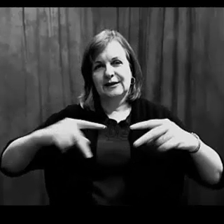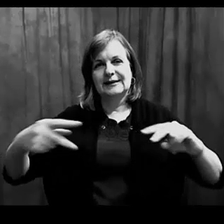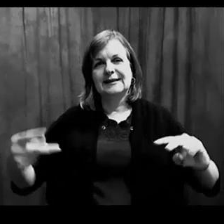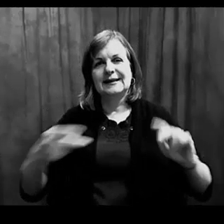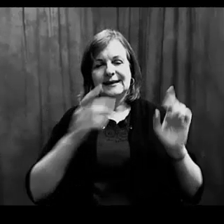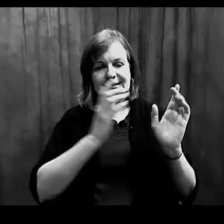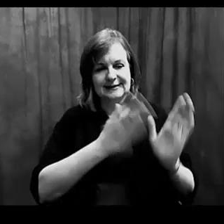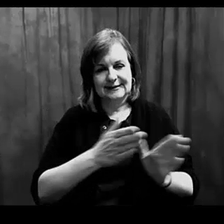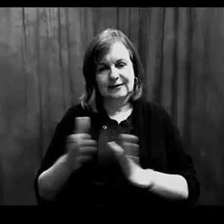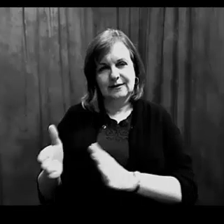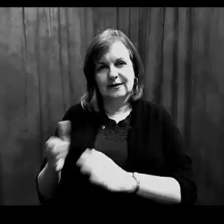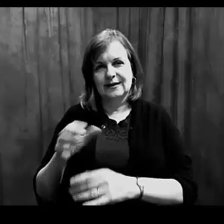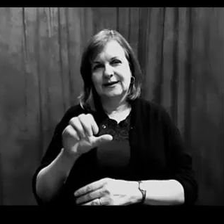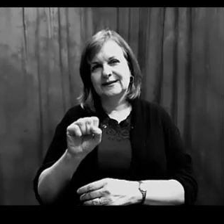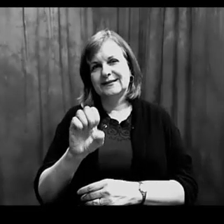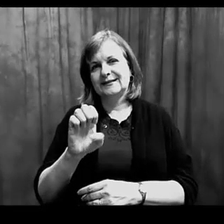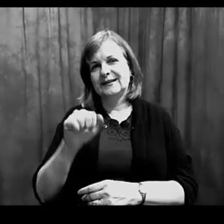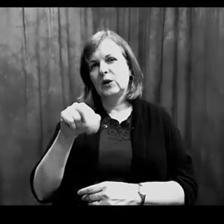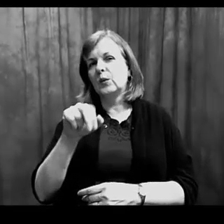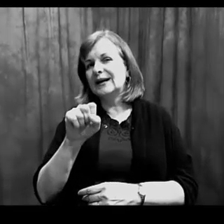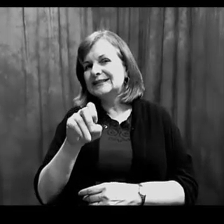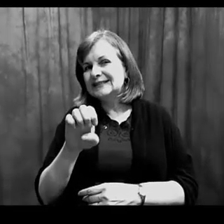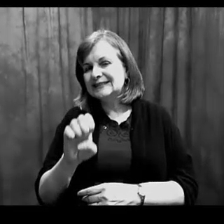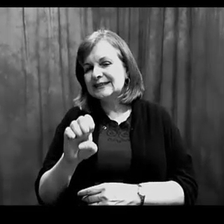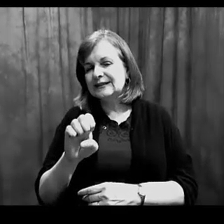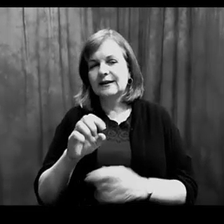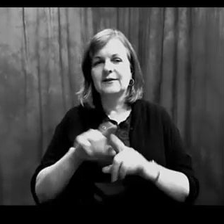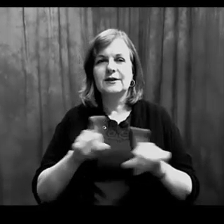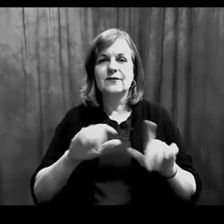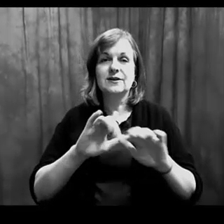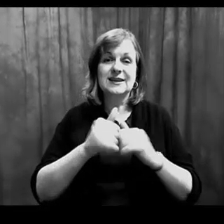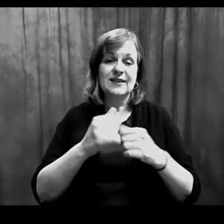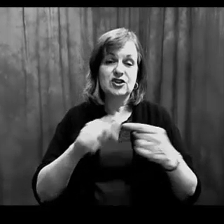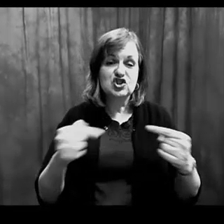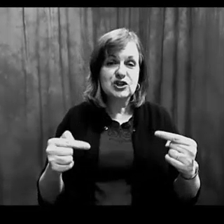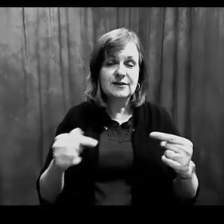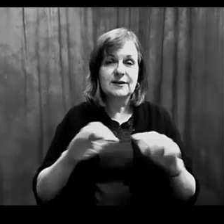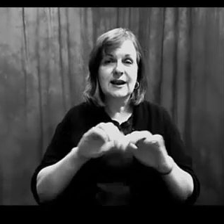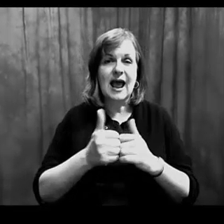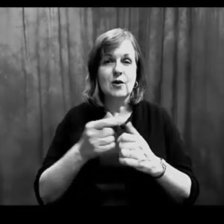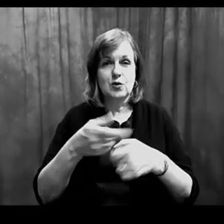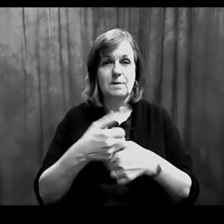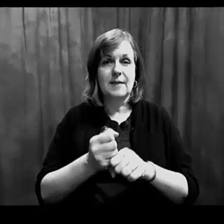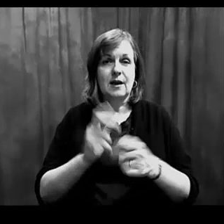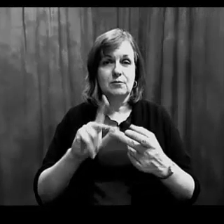sequences differences in genes differences in how you make proteins